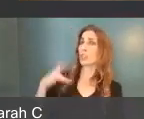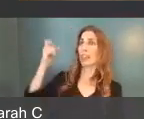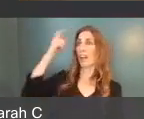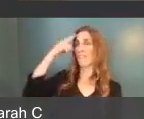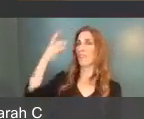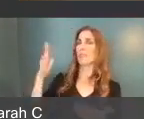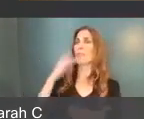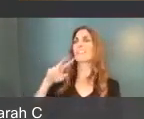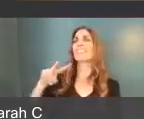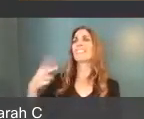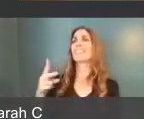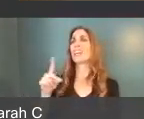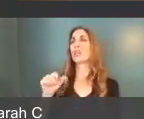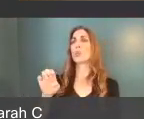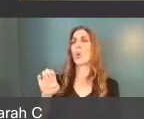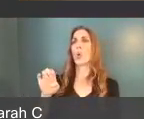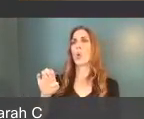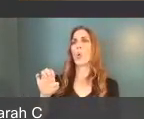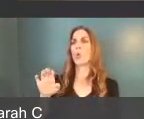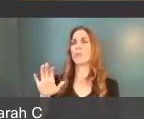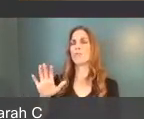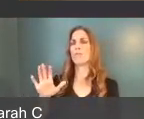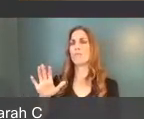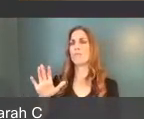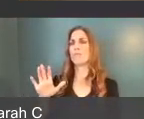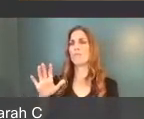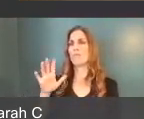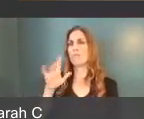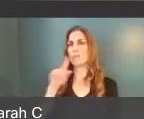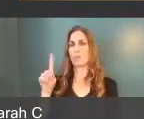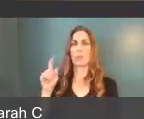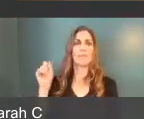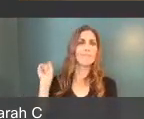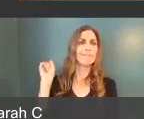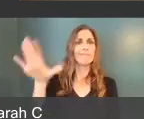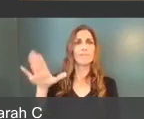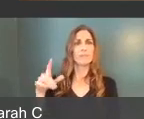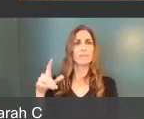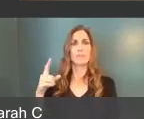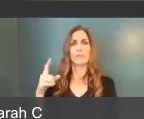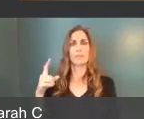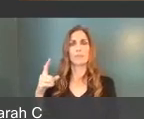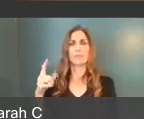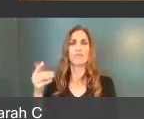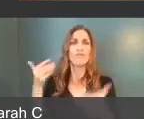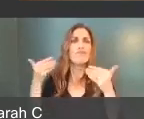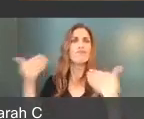we were holding back and then, send them forward since, and release them"? Because the plan was